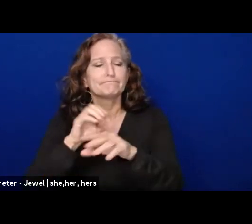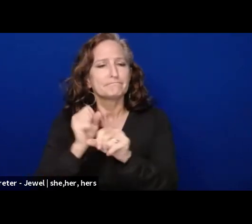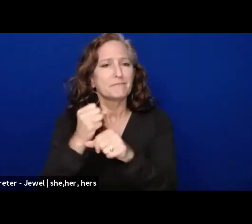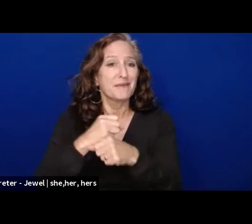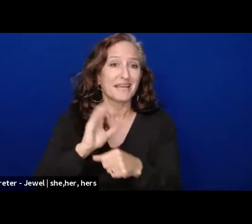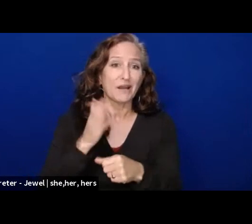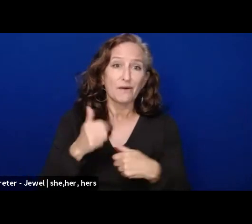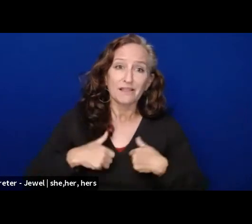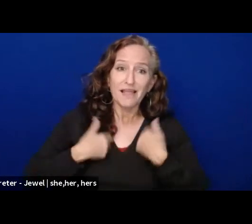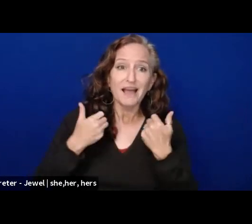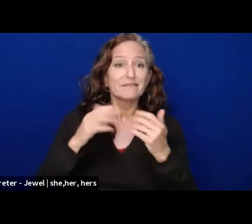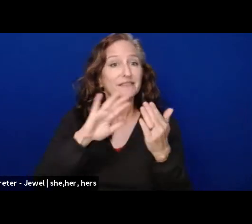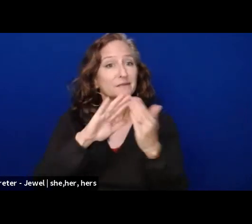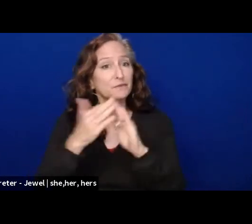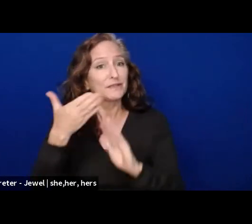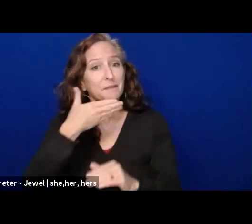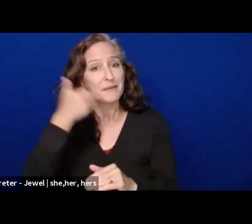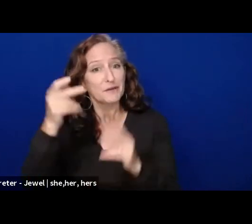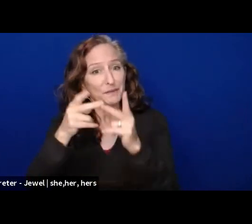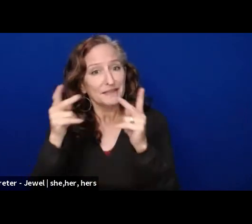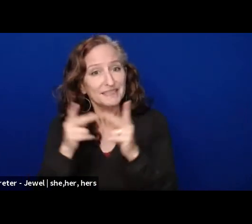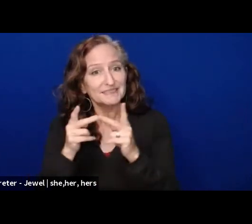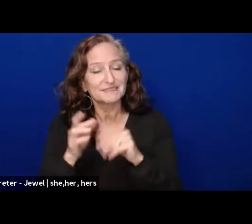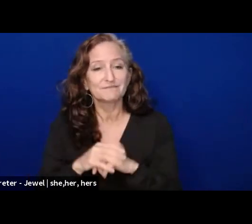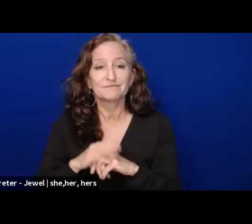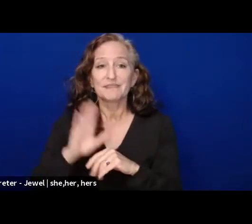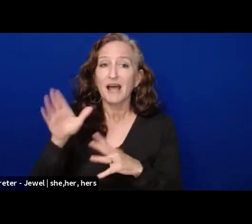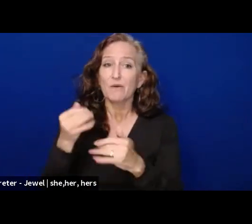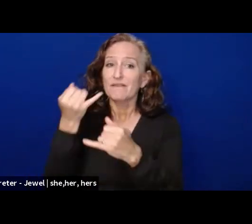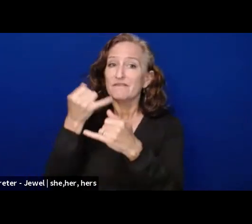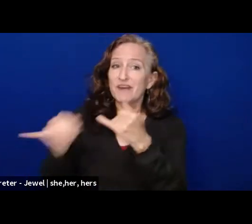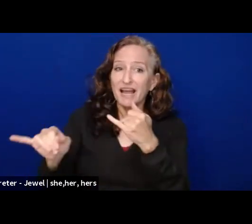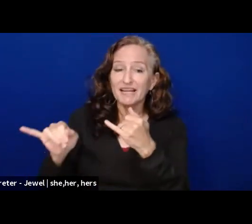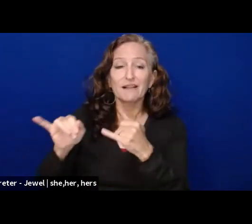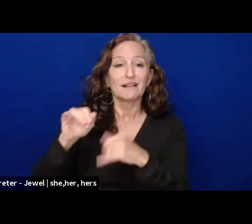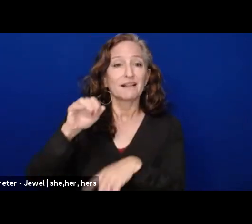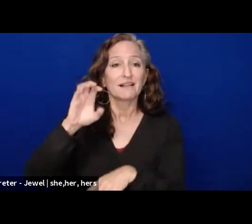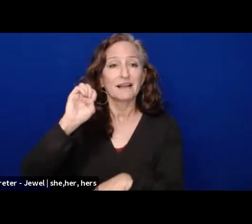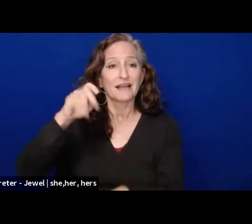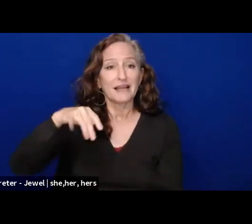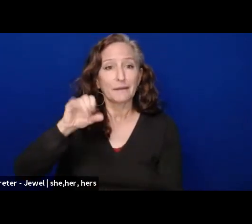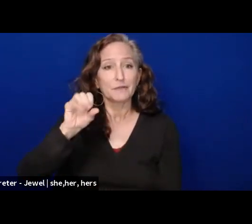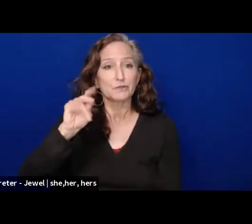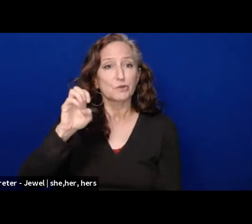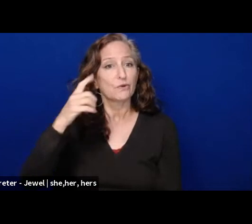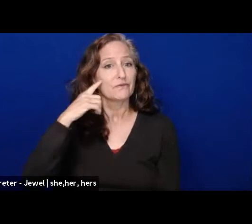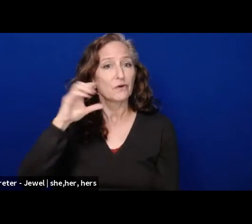This is our final episode of season 3 and you have me for the whole time together. I am going to talk